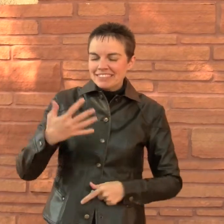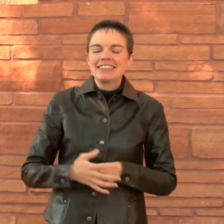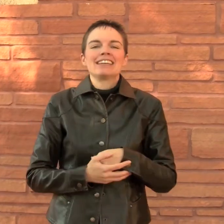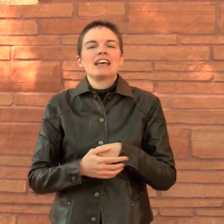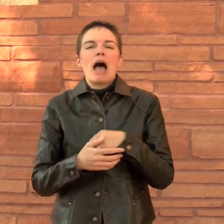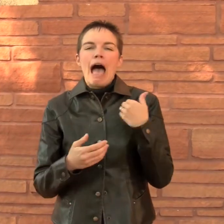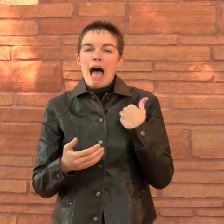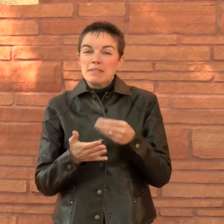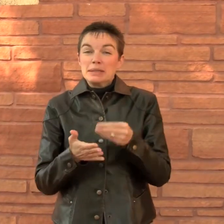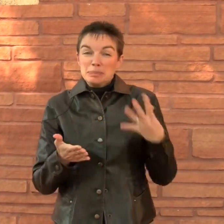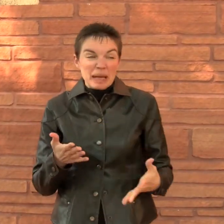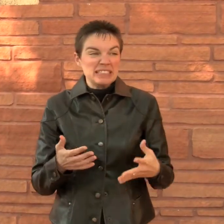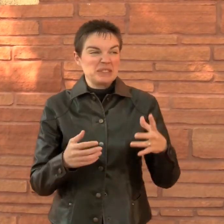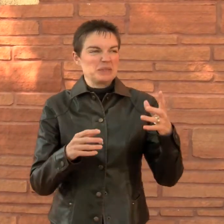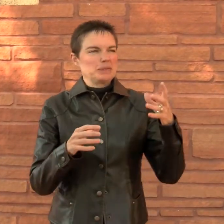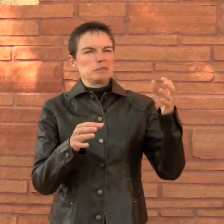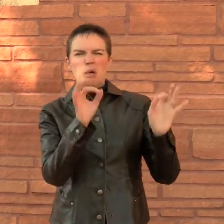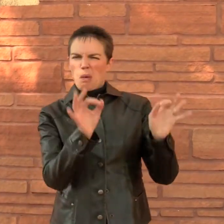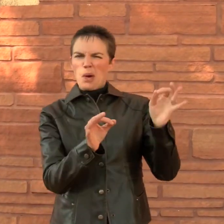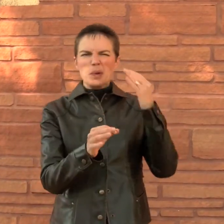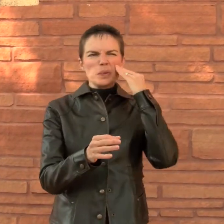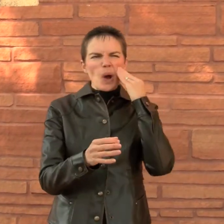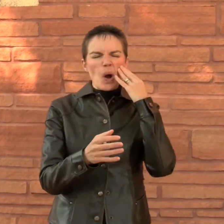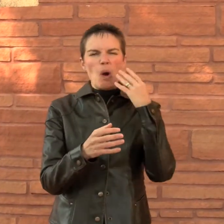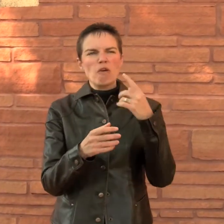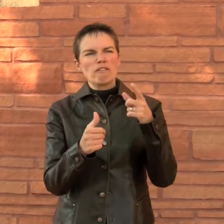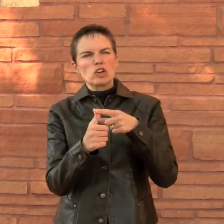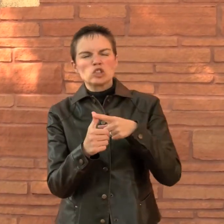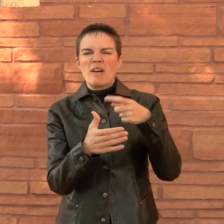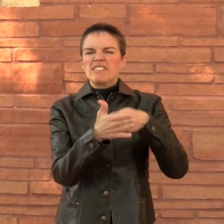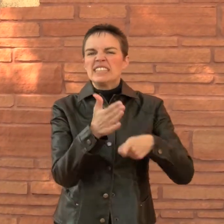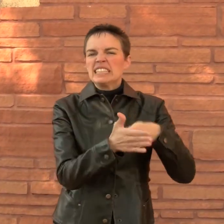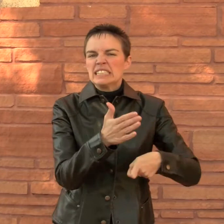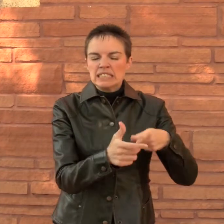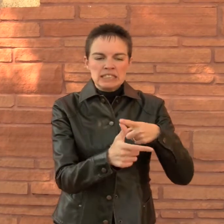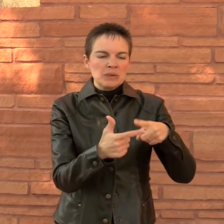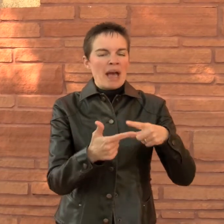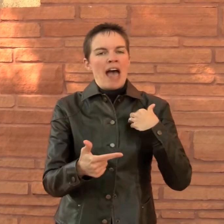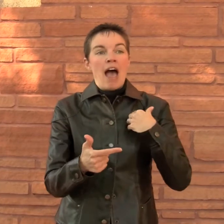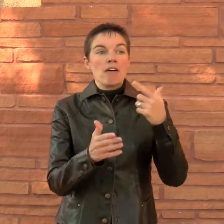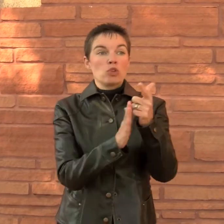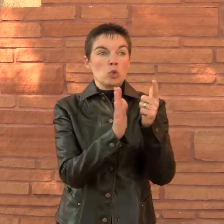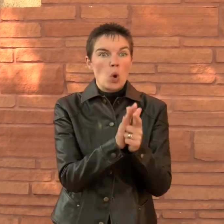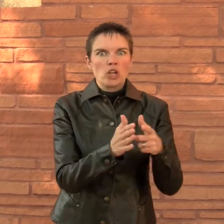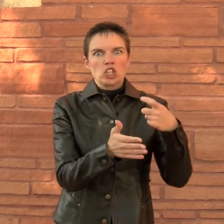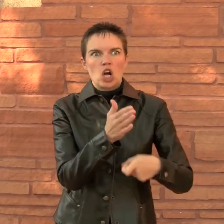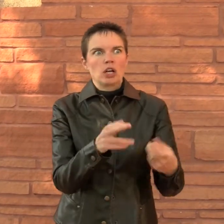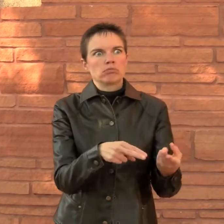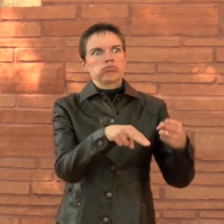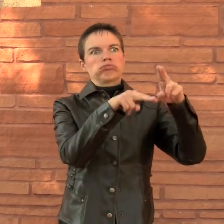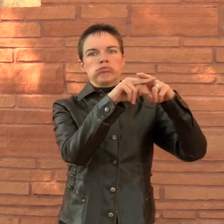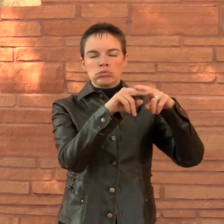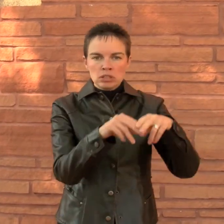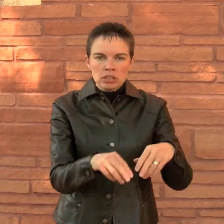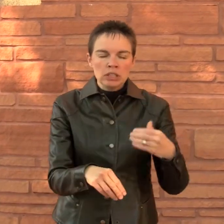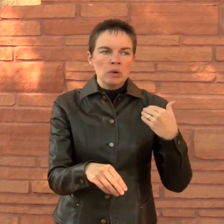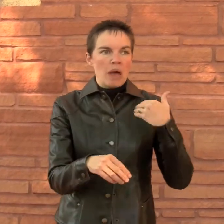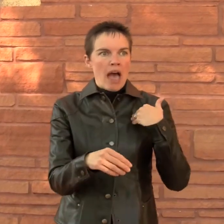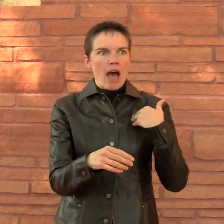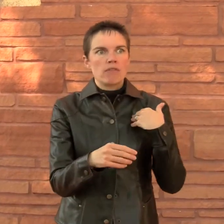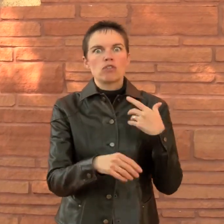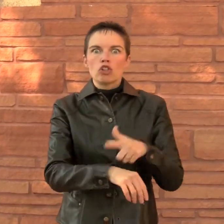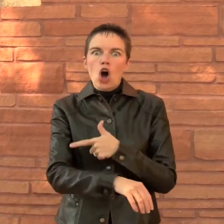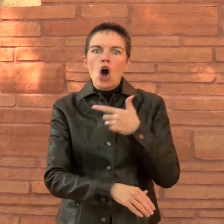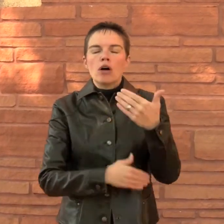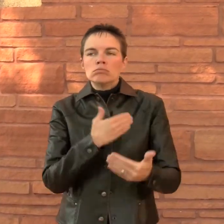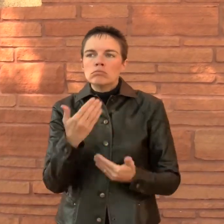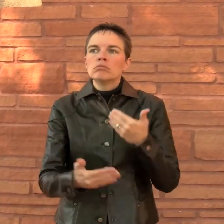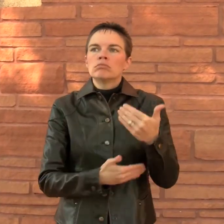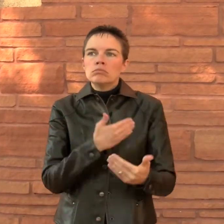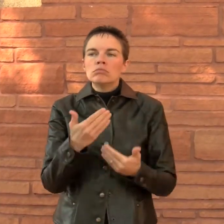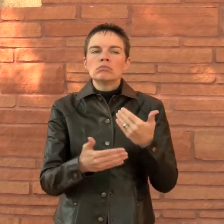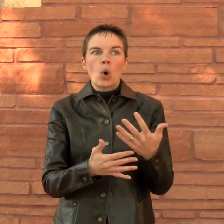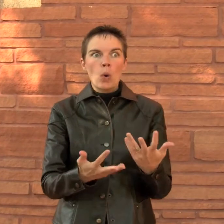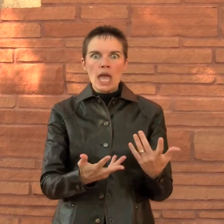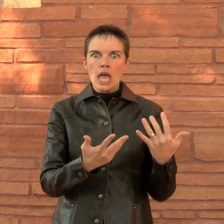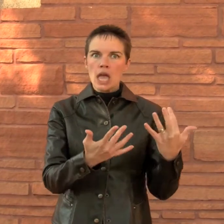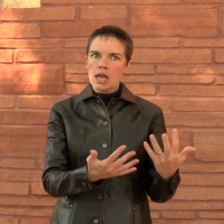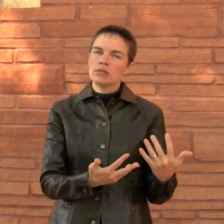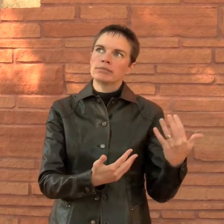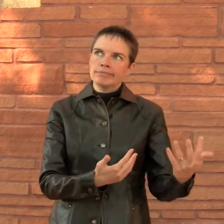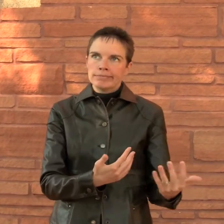It can often become very expensive to go to court. First you must pay the court fees. Then, you have to pay an attorney for many hours of work during a drawn out process.